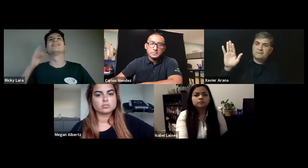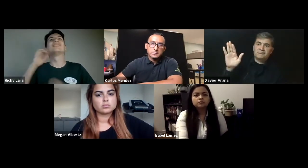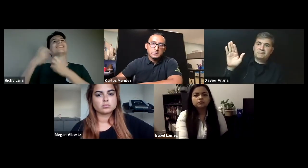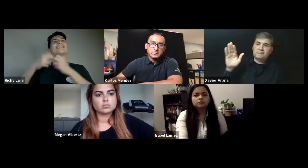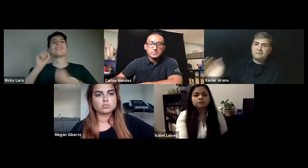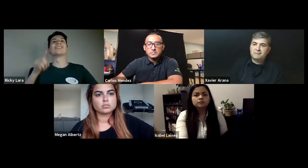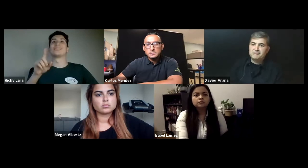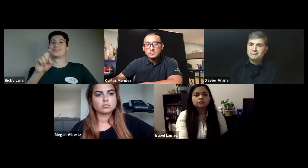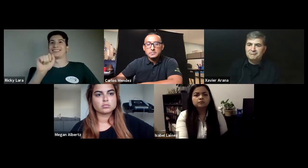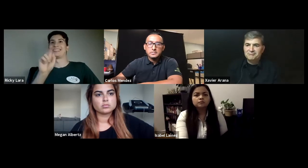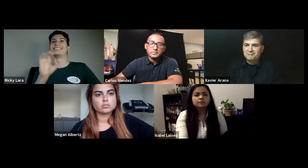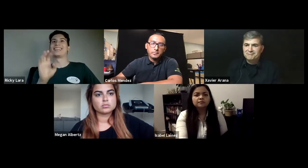Let me see.